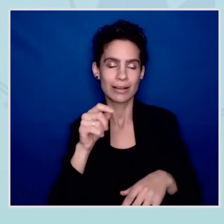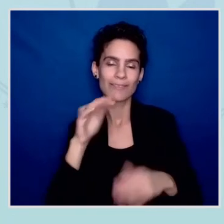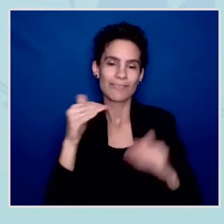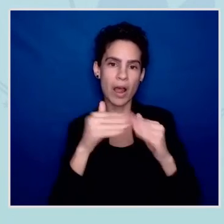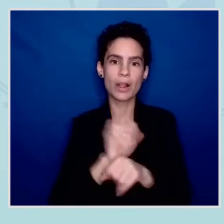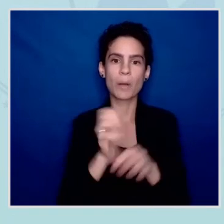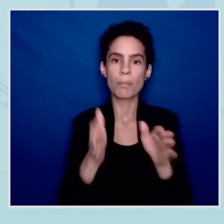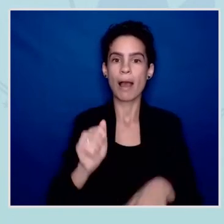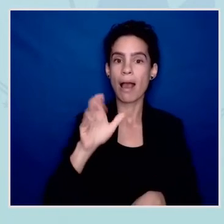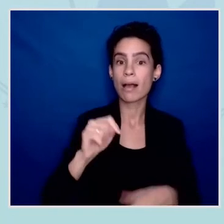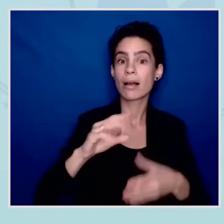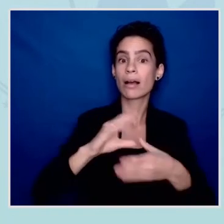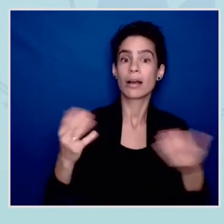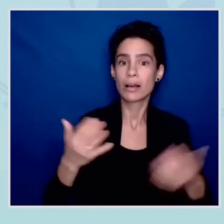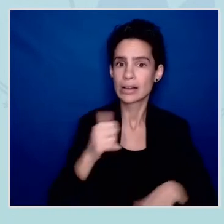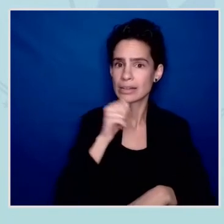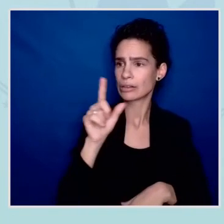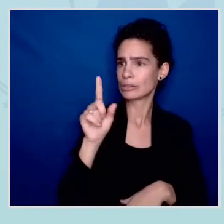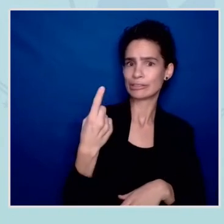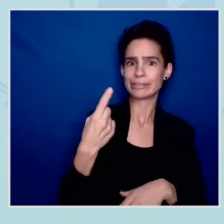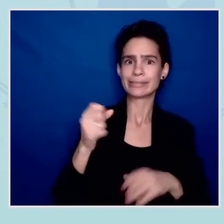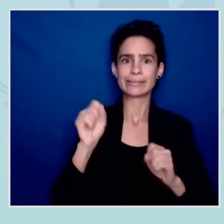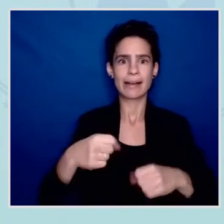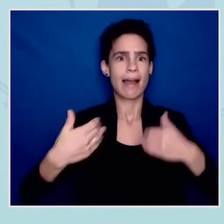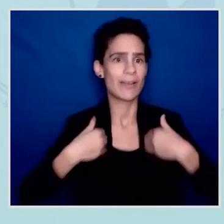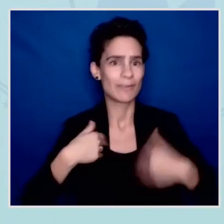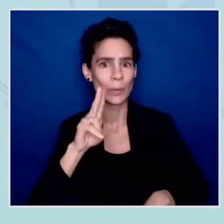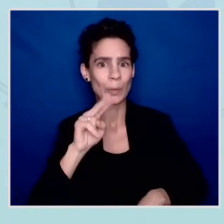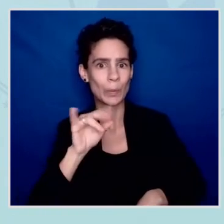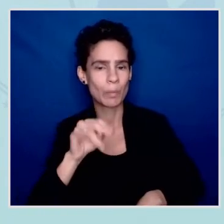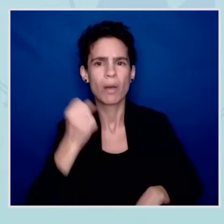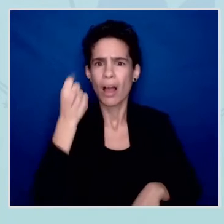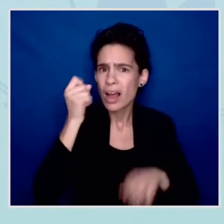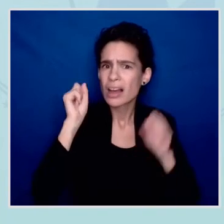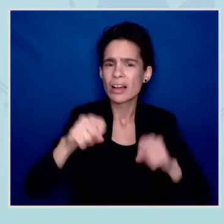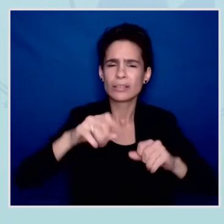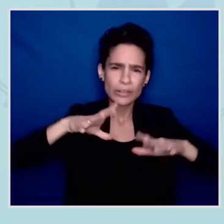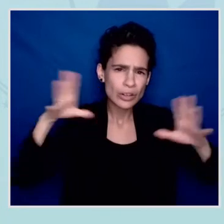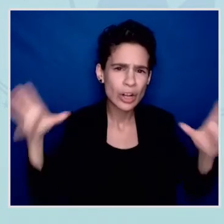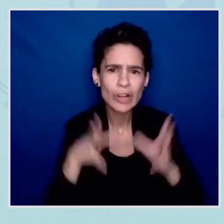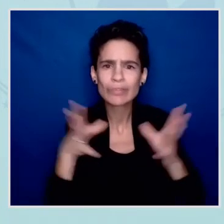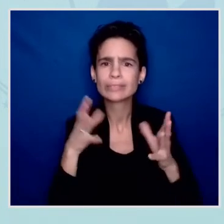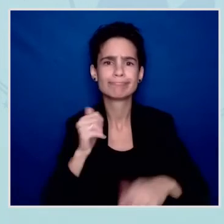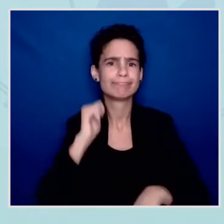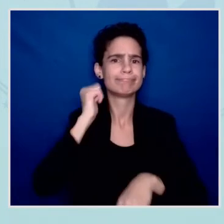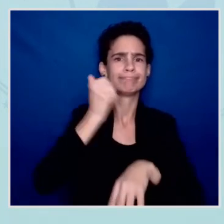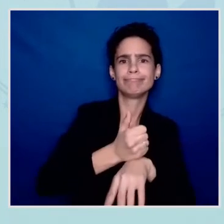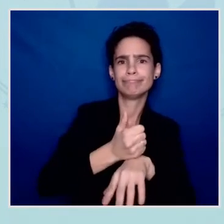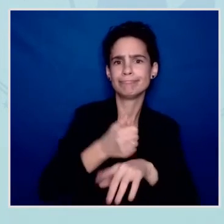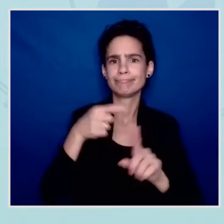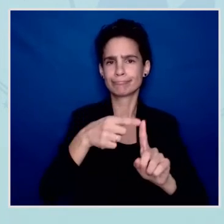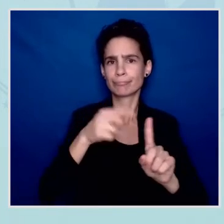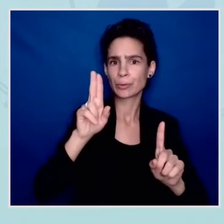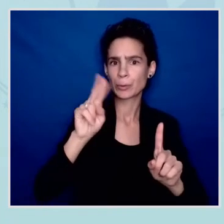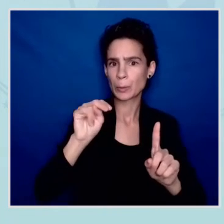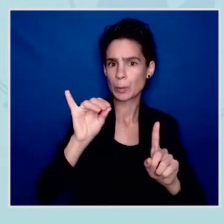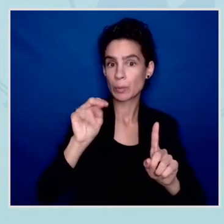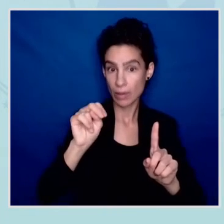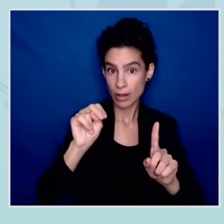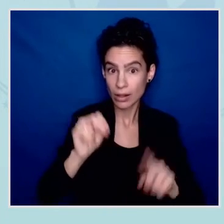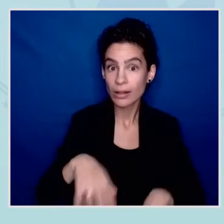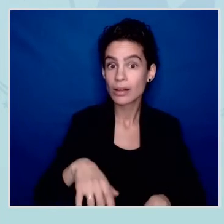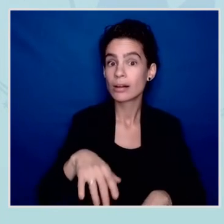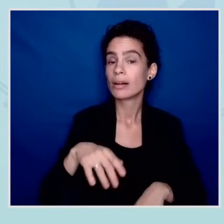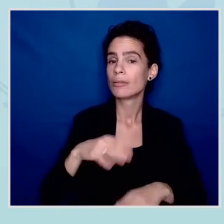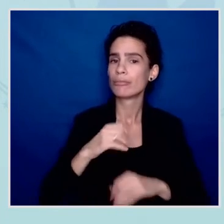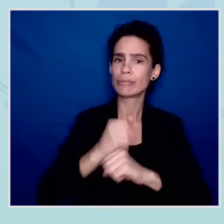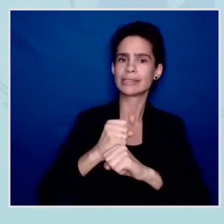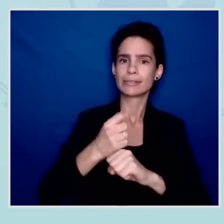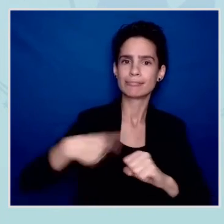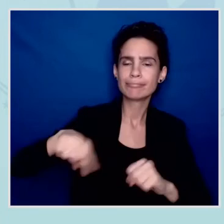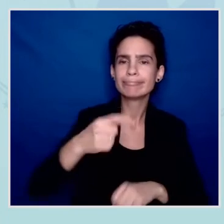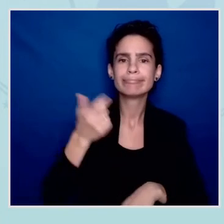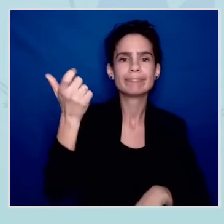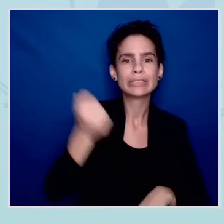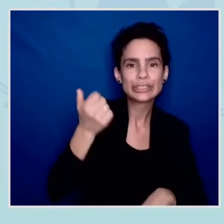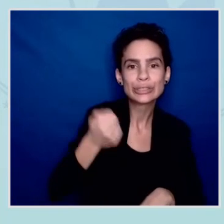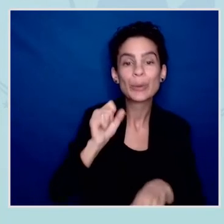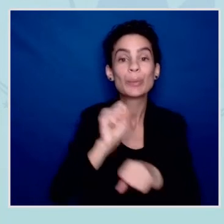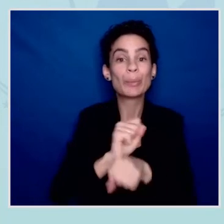BARGAINING, THE FAIR LABOR